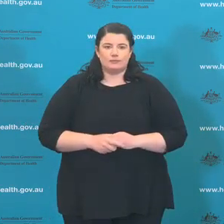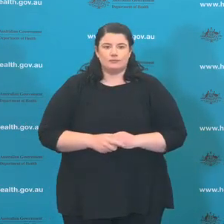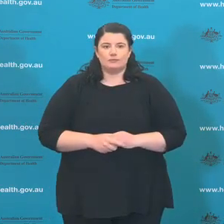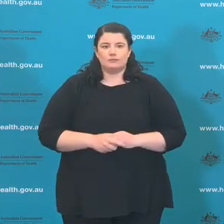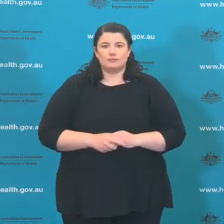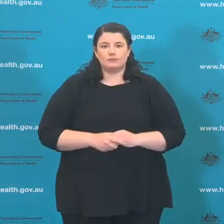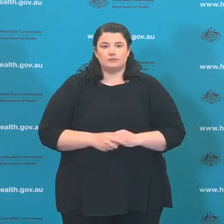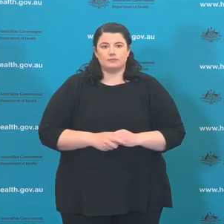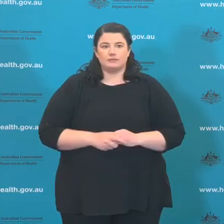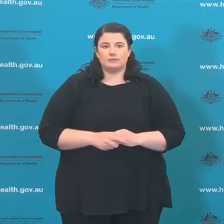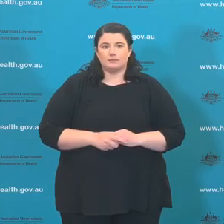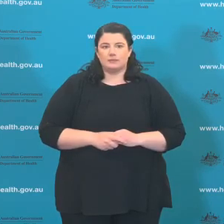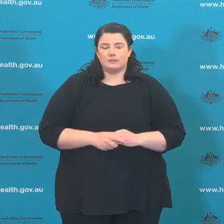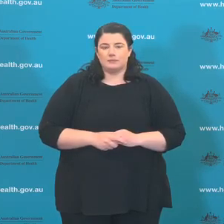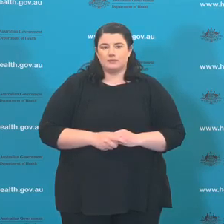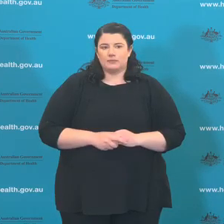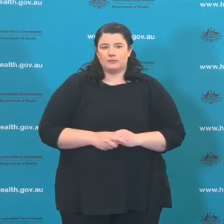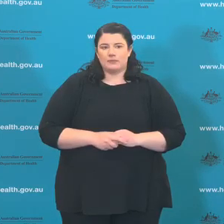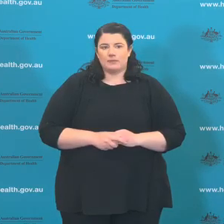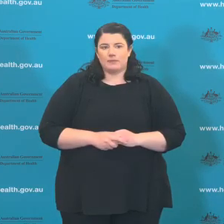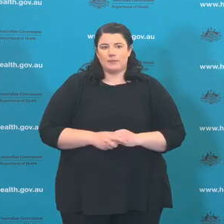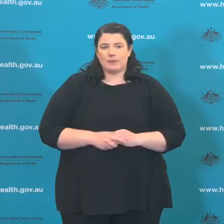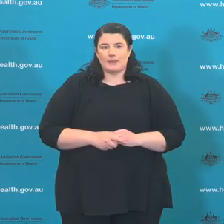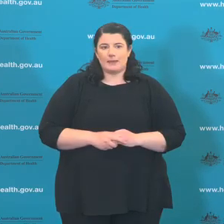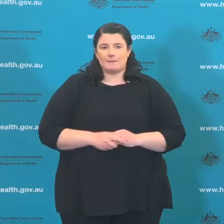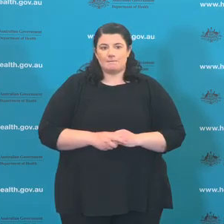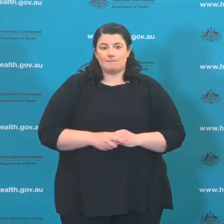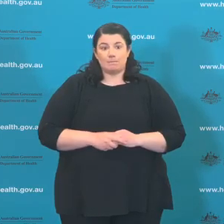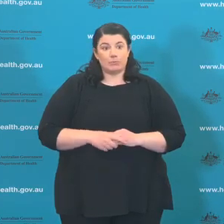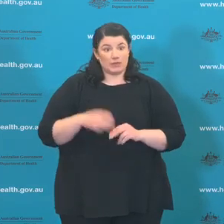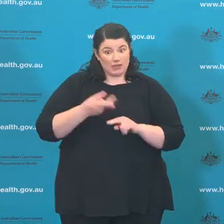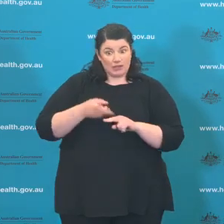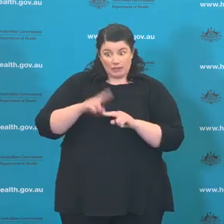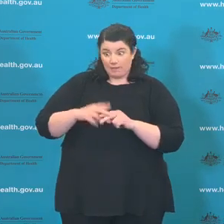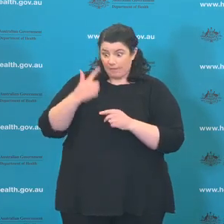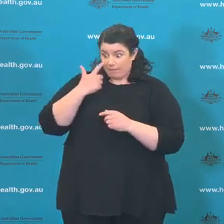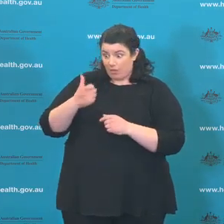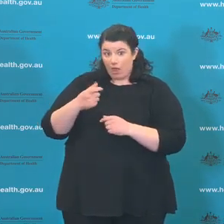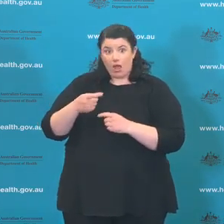remember that even if a treatment has been found, we will need to see the